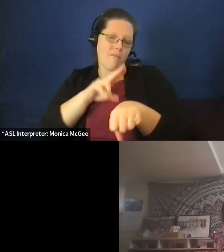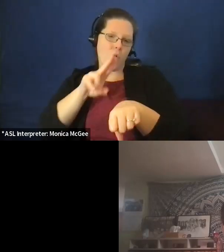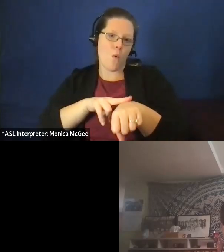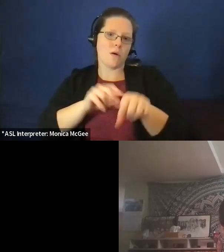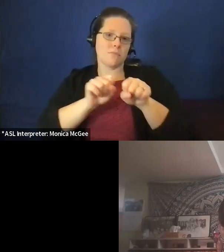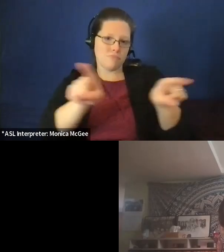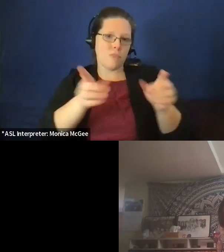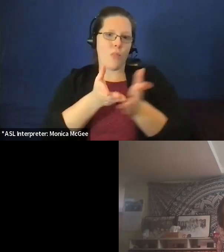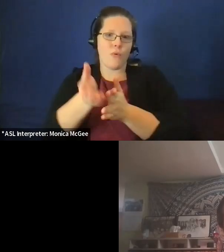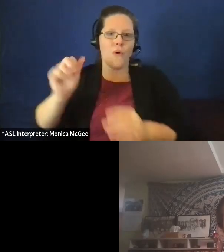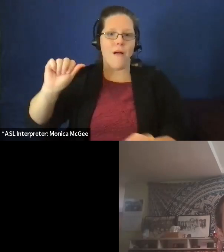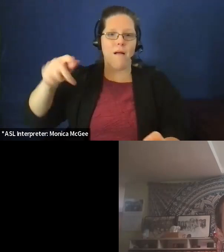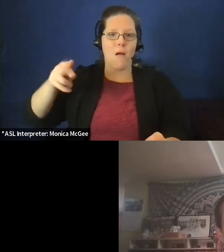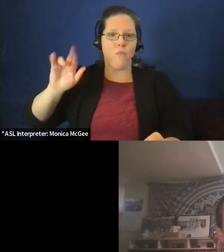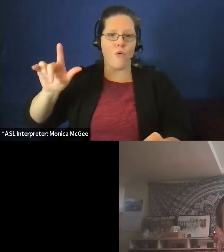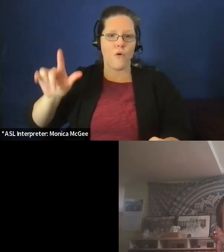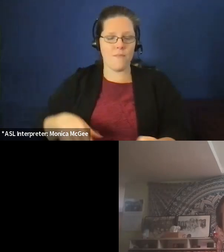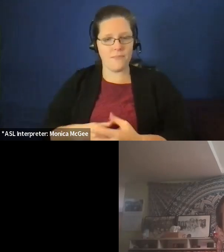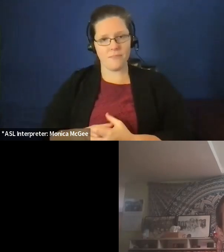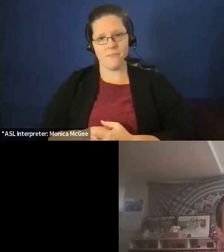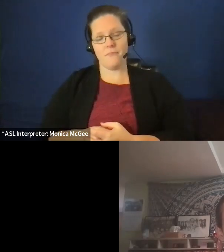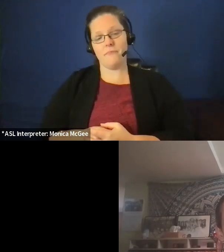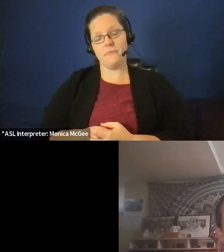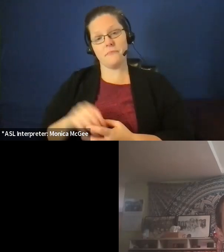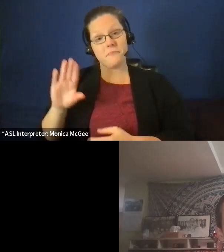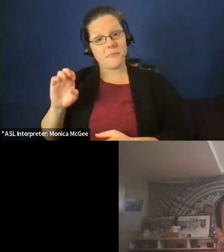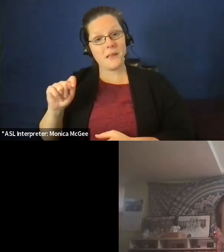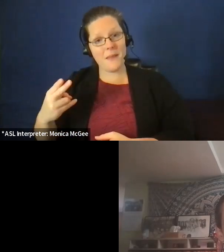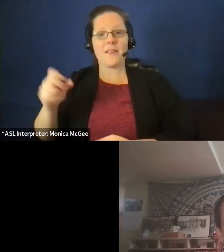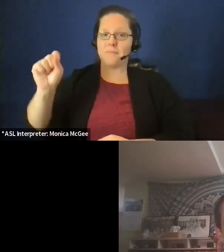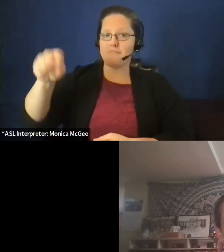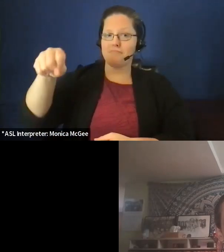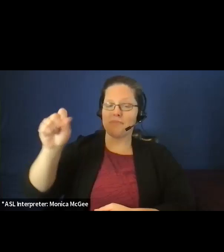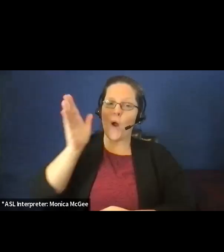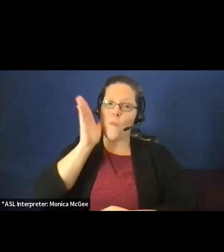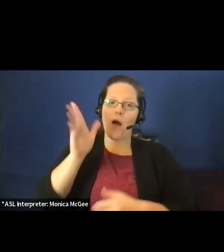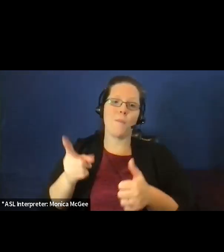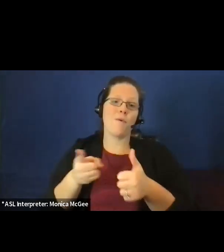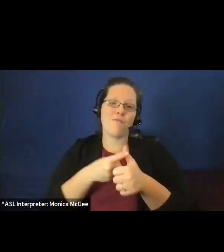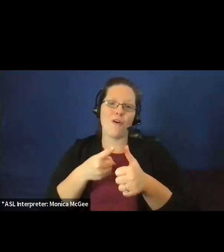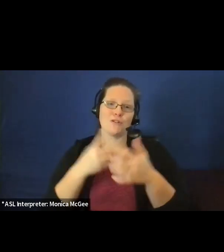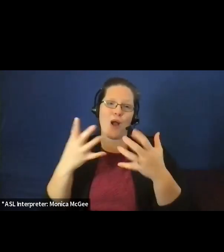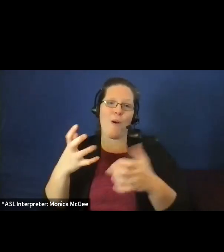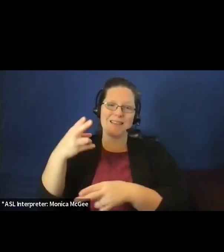happening, which is over and beyond, can give folks ideas. It will be part